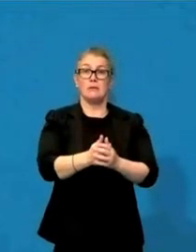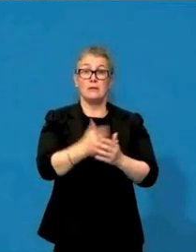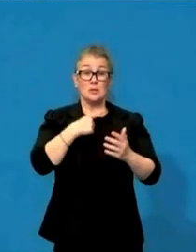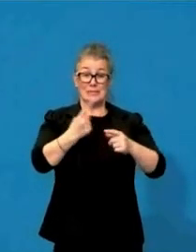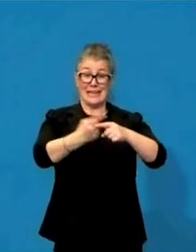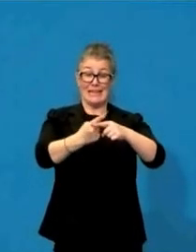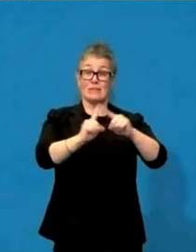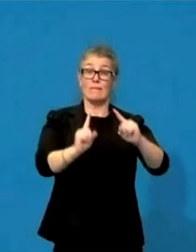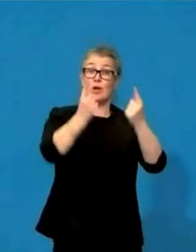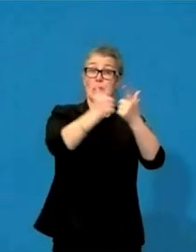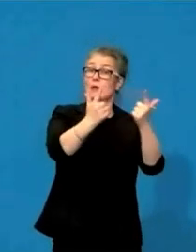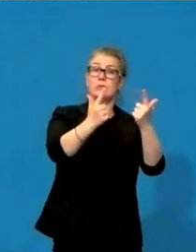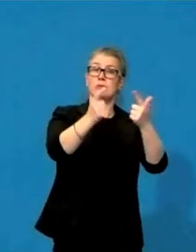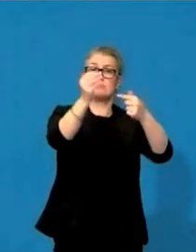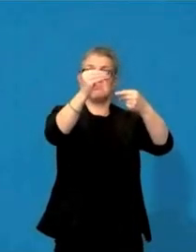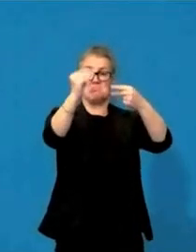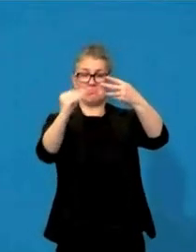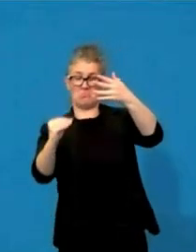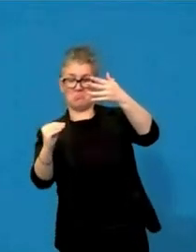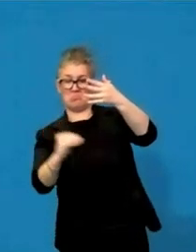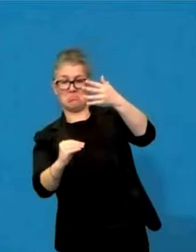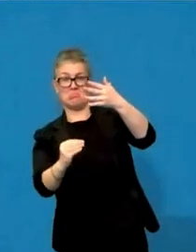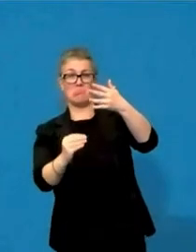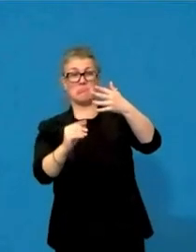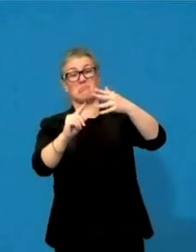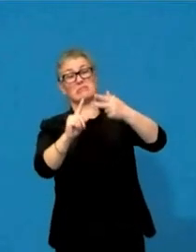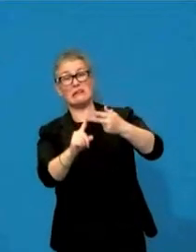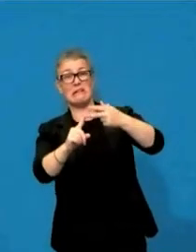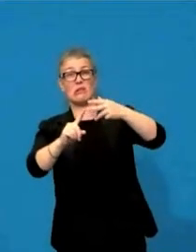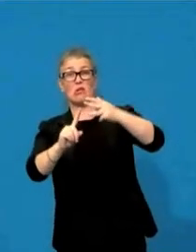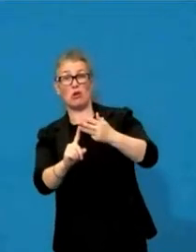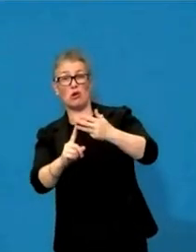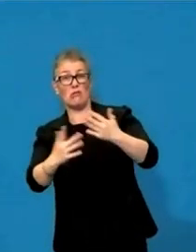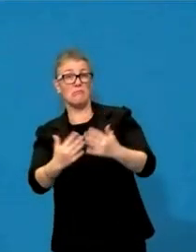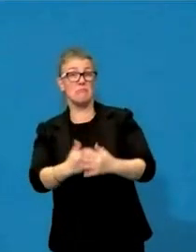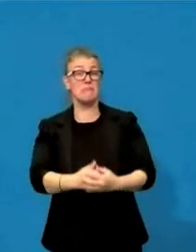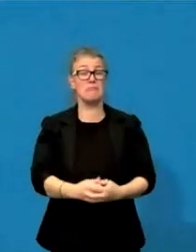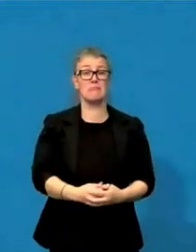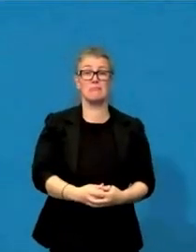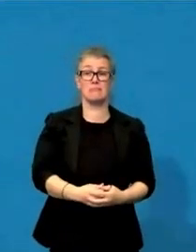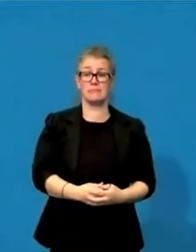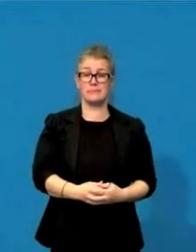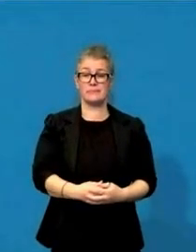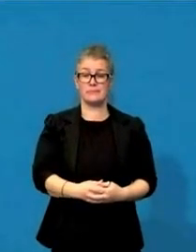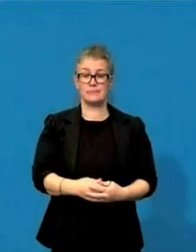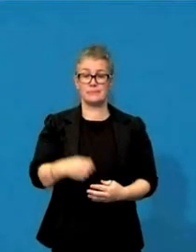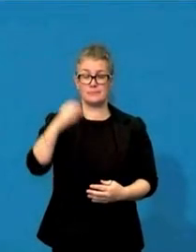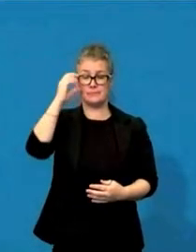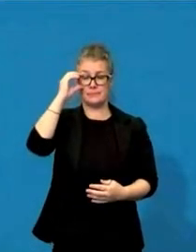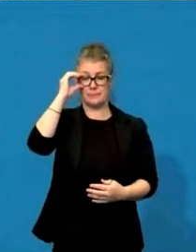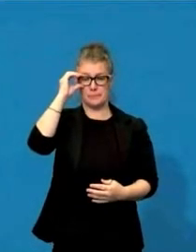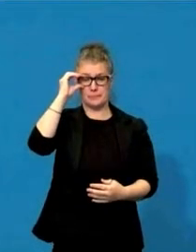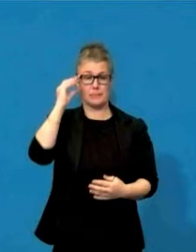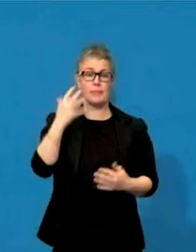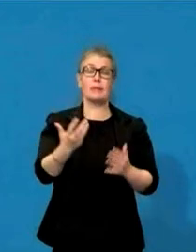And do you know, in terms of Ronita's plan and looking at it, do you know